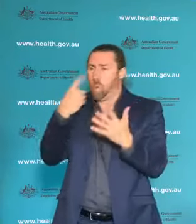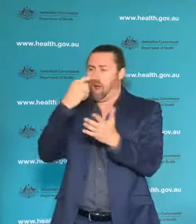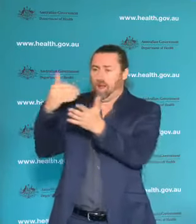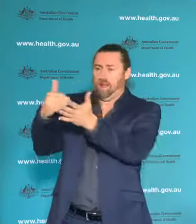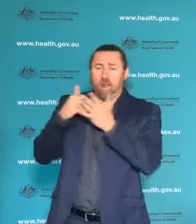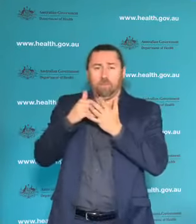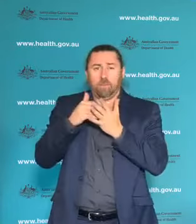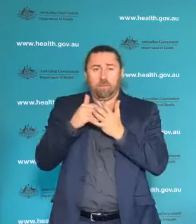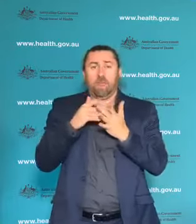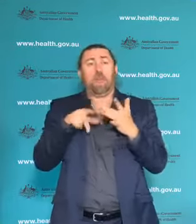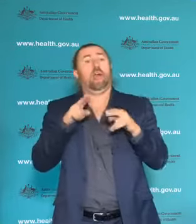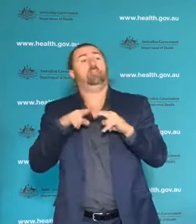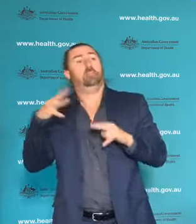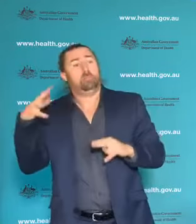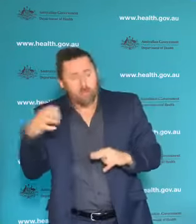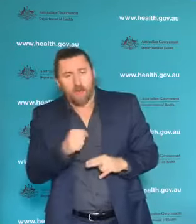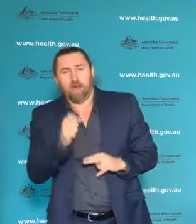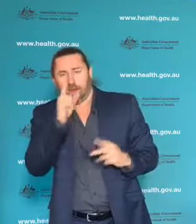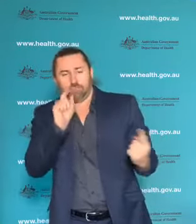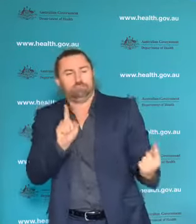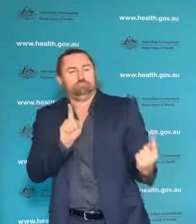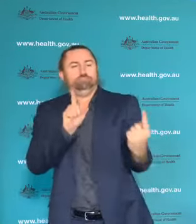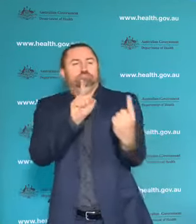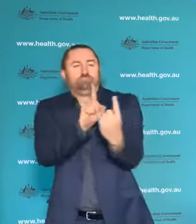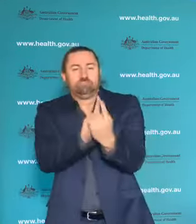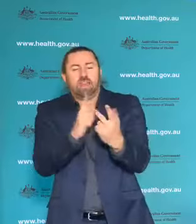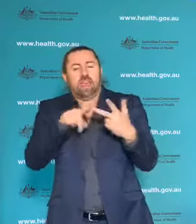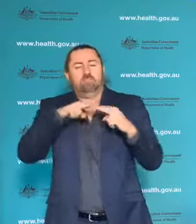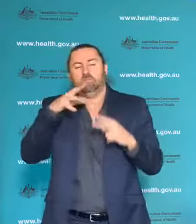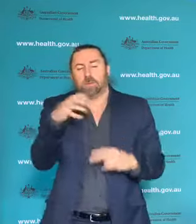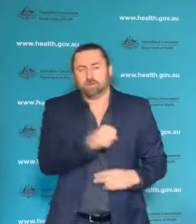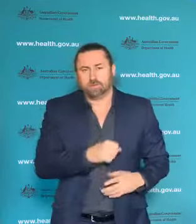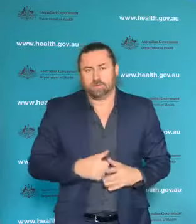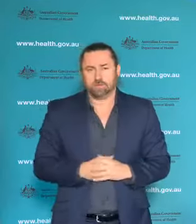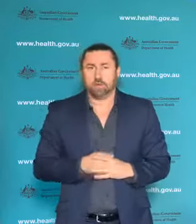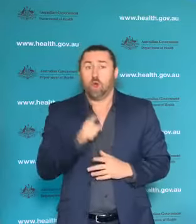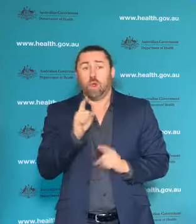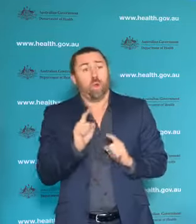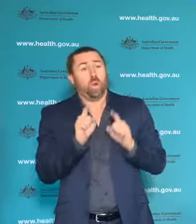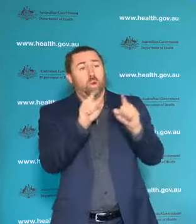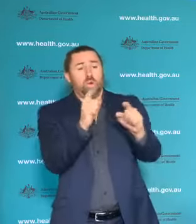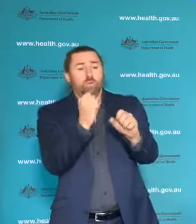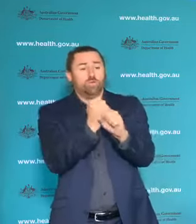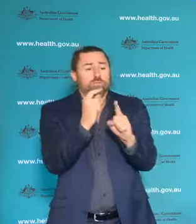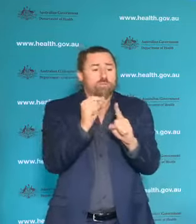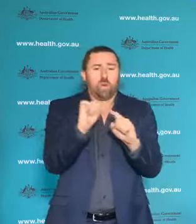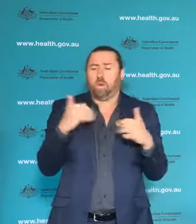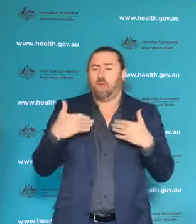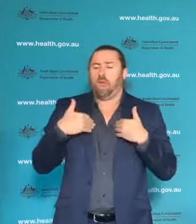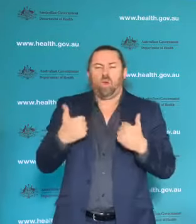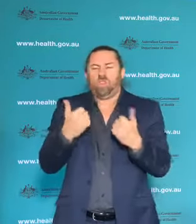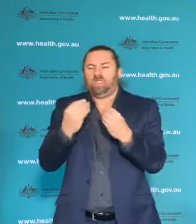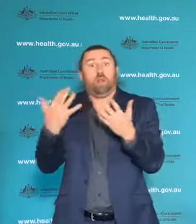a face-to-face consultation. Attending your GP or other healthcare providers or your local pharmacy